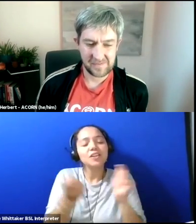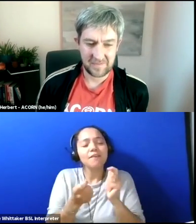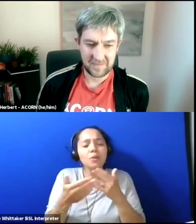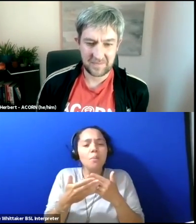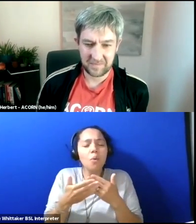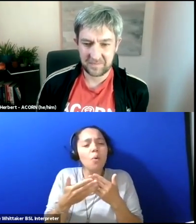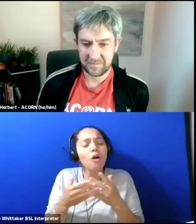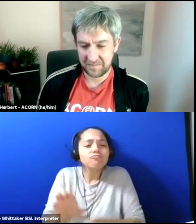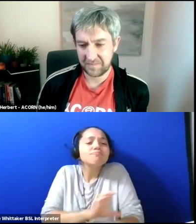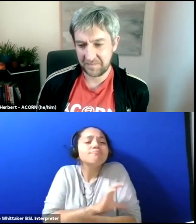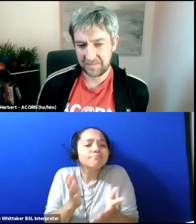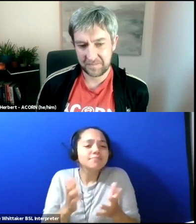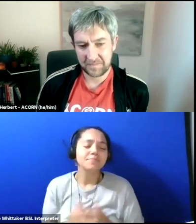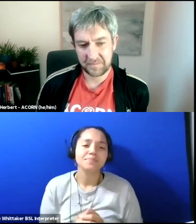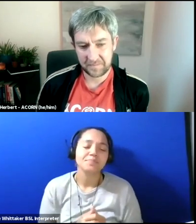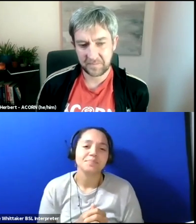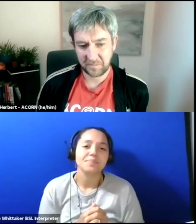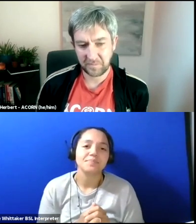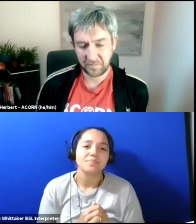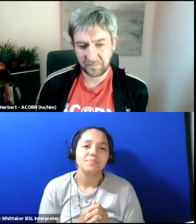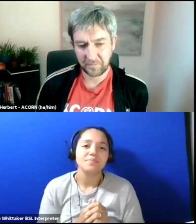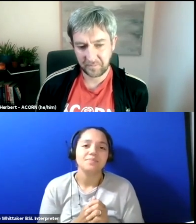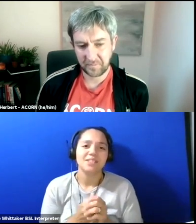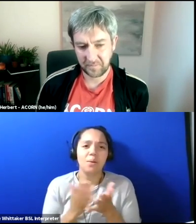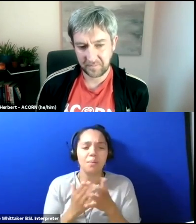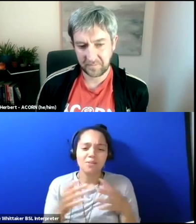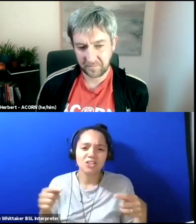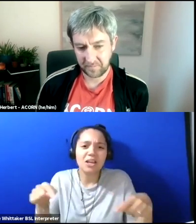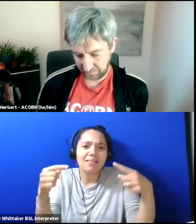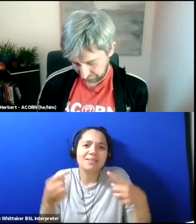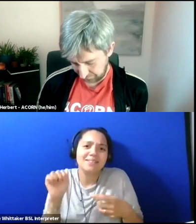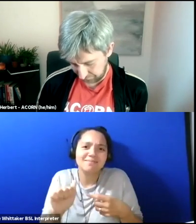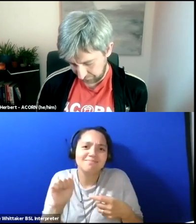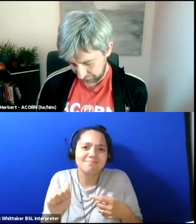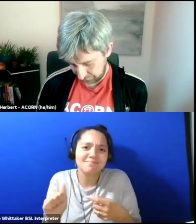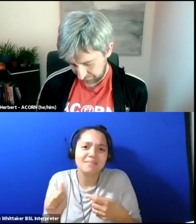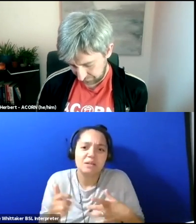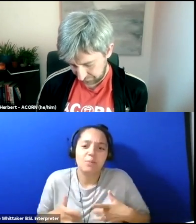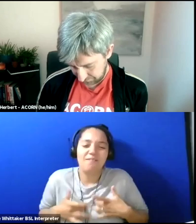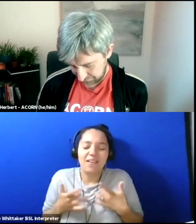I think there's lots of challenges because sometimes we do feel tiny in the face